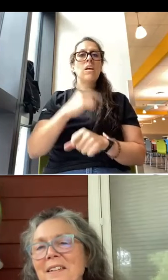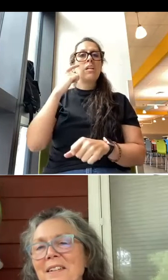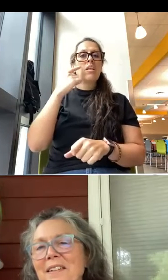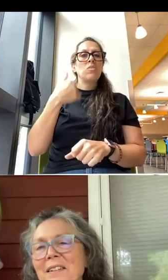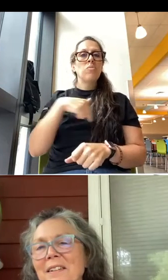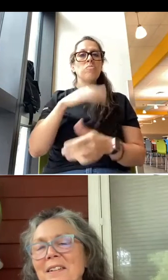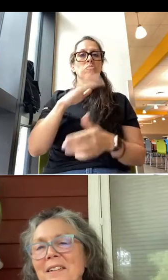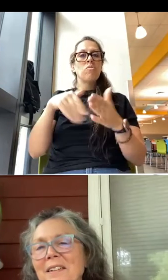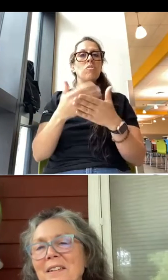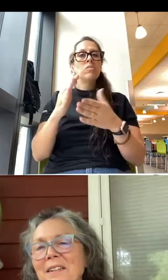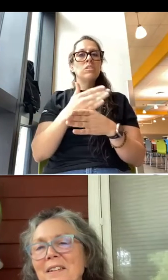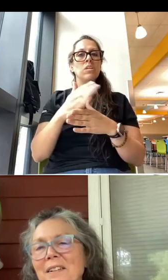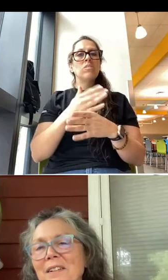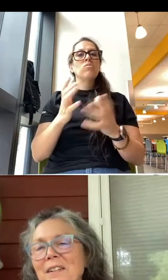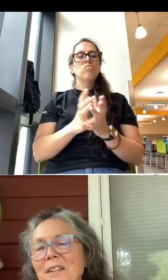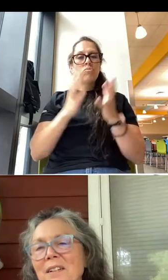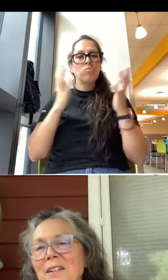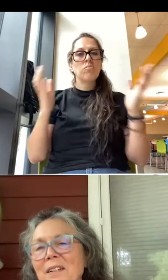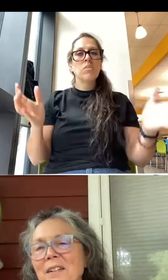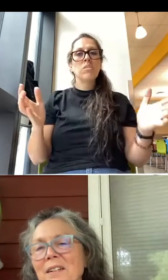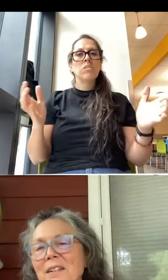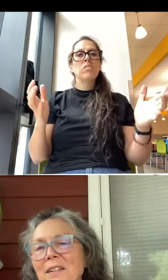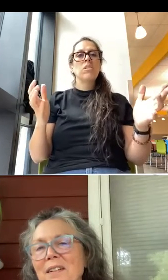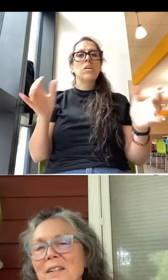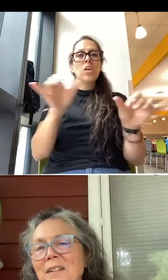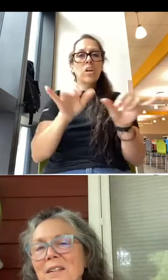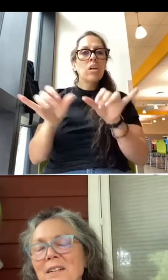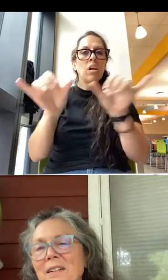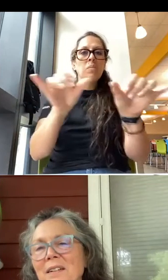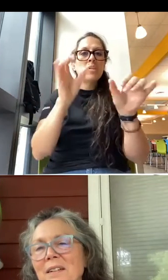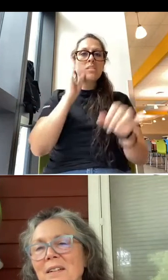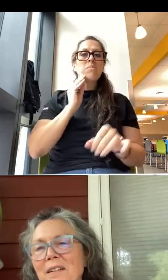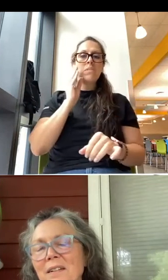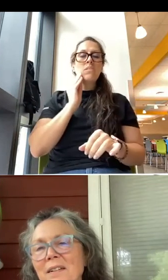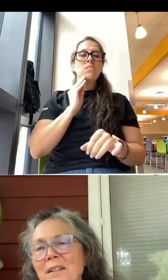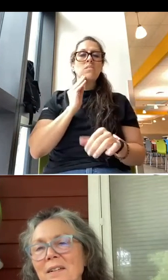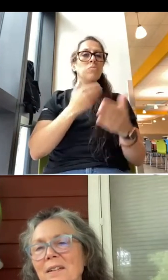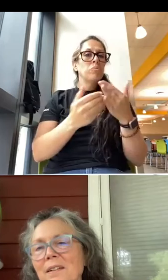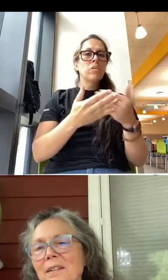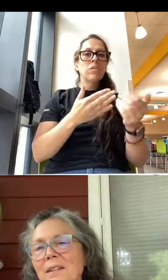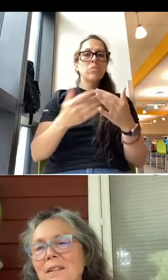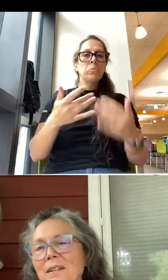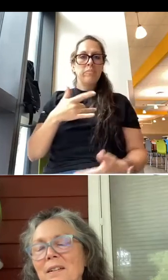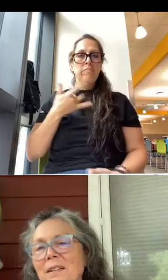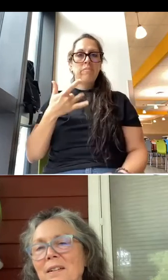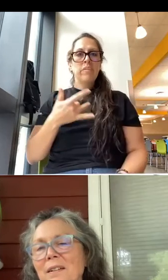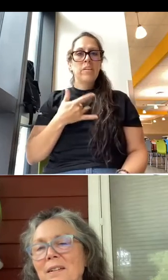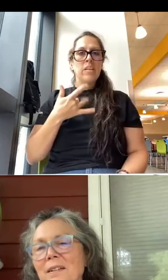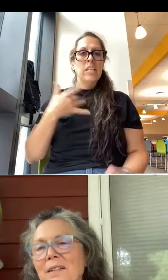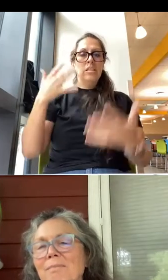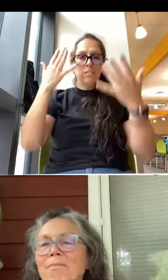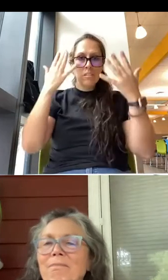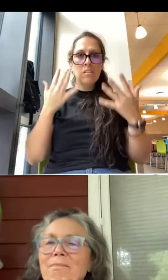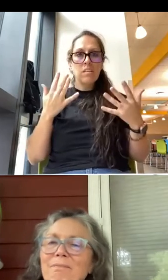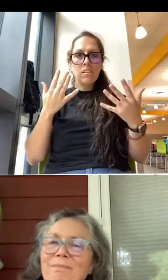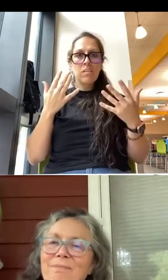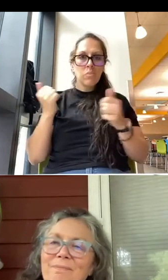so much common experience, regardless, like we all feel sad, we all feel happy,